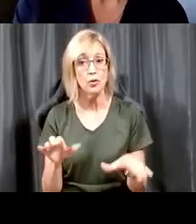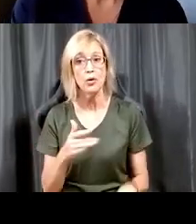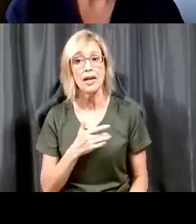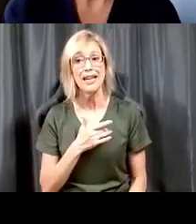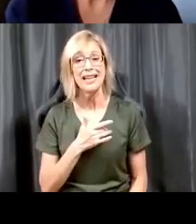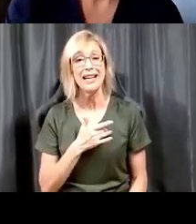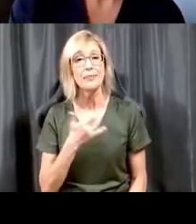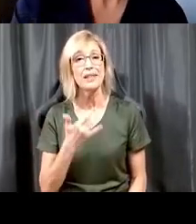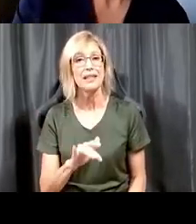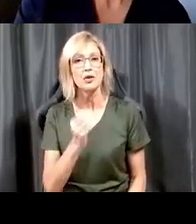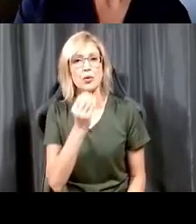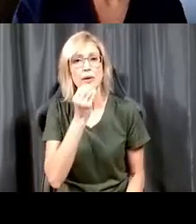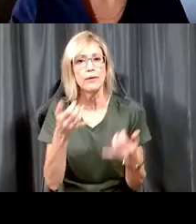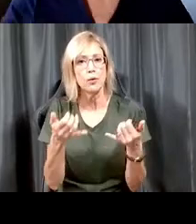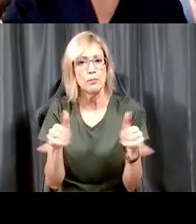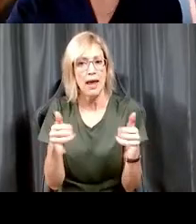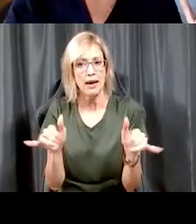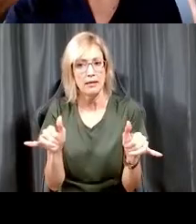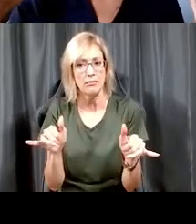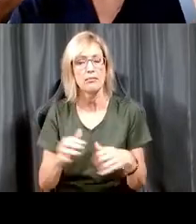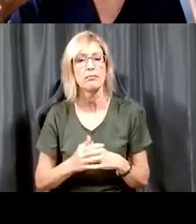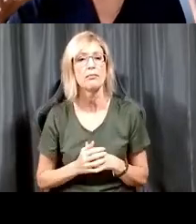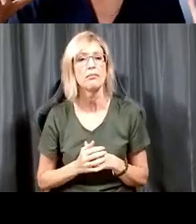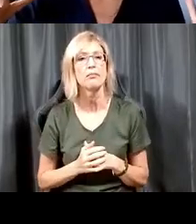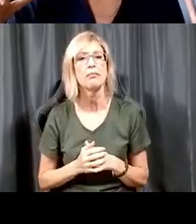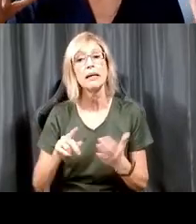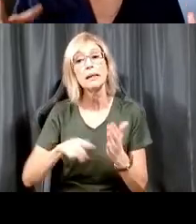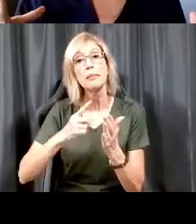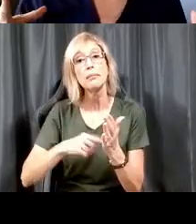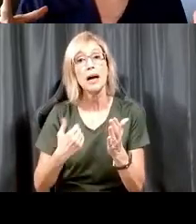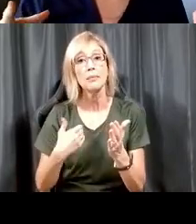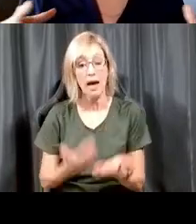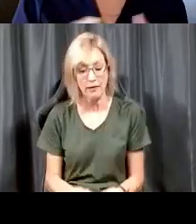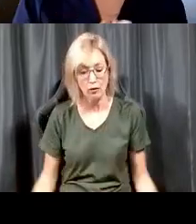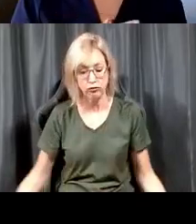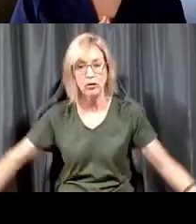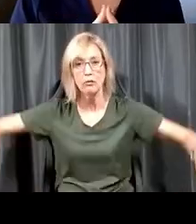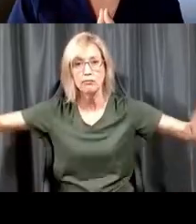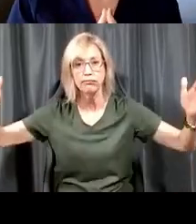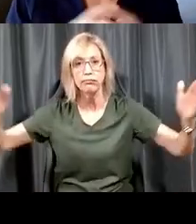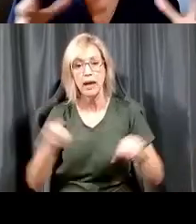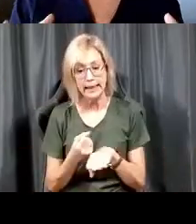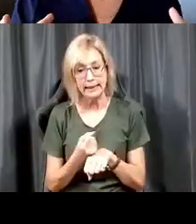activities bins that have sand . Bins that have rice.